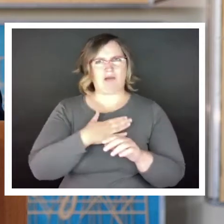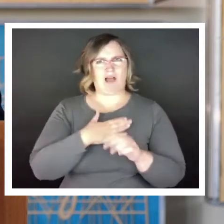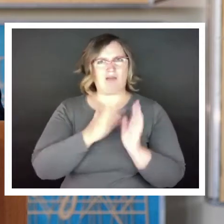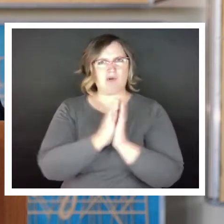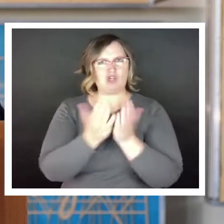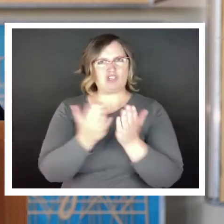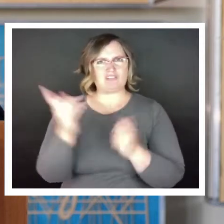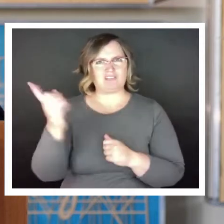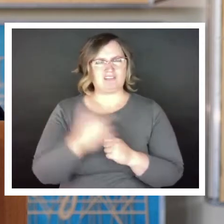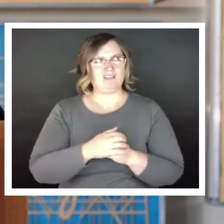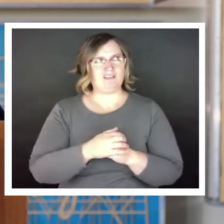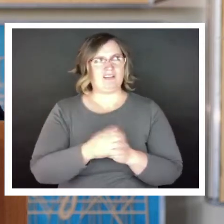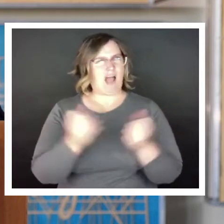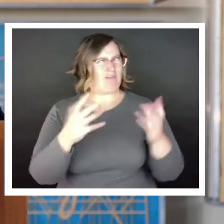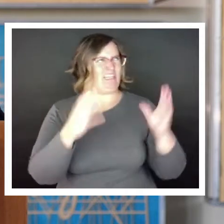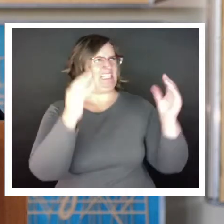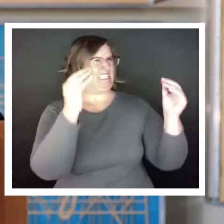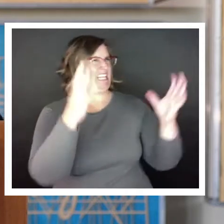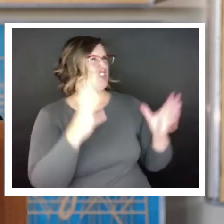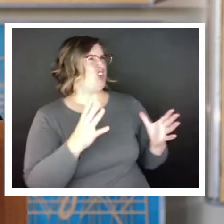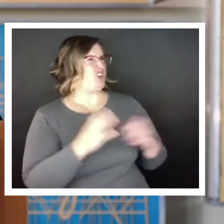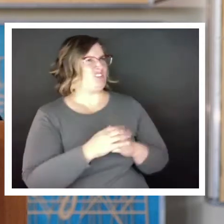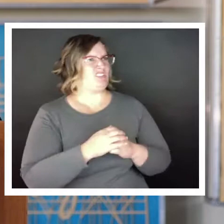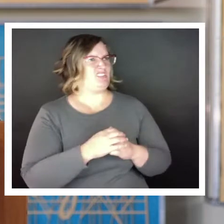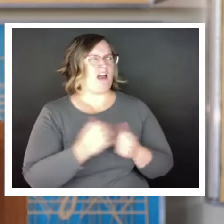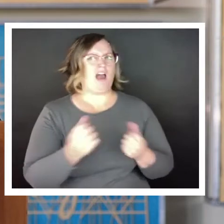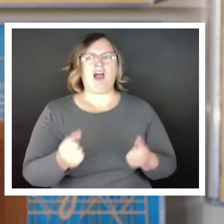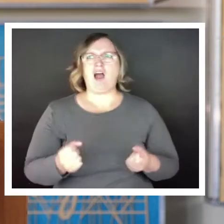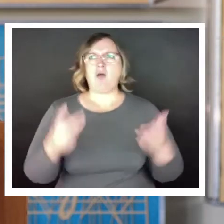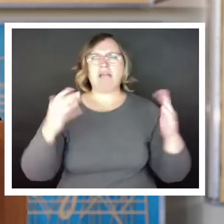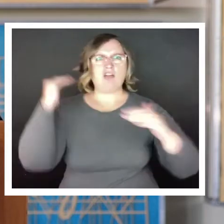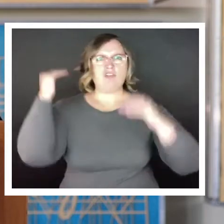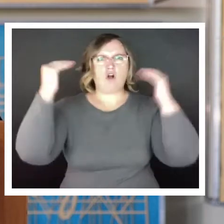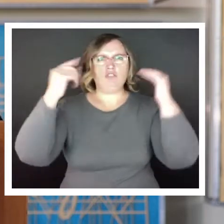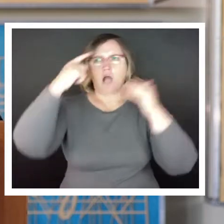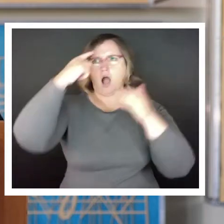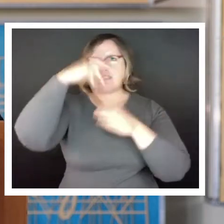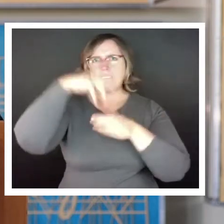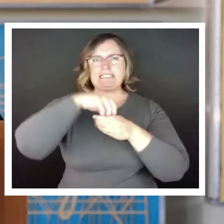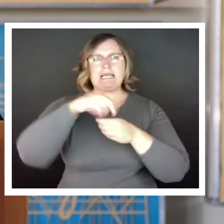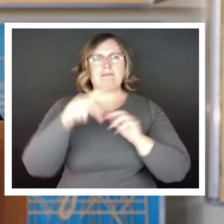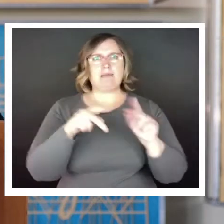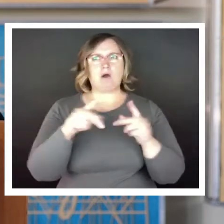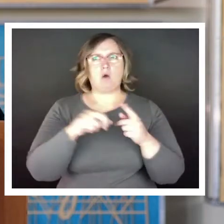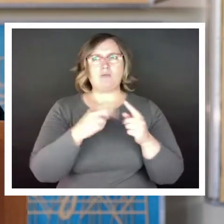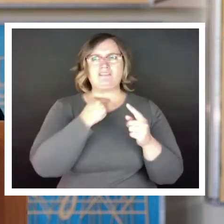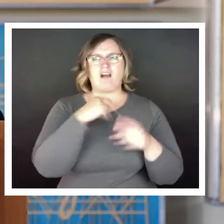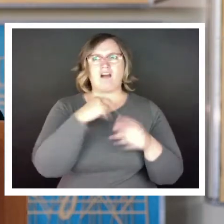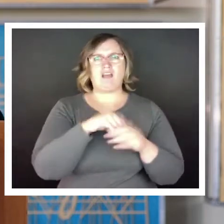How many teachers, how many adult autistic people were trapped in group homes, because leaving